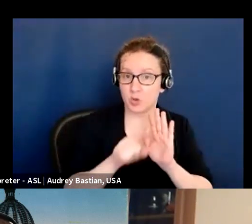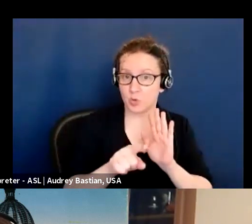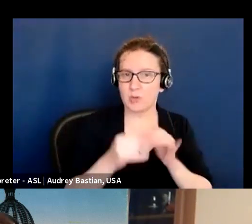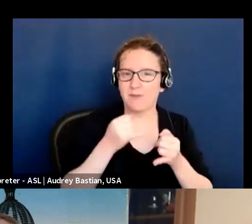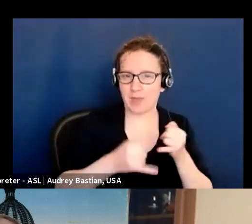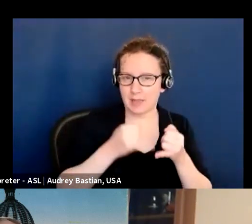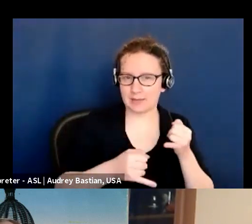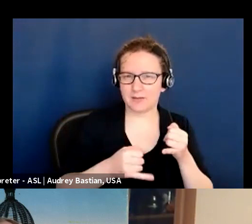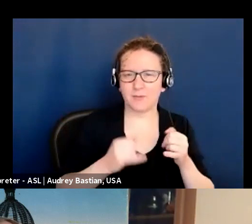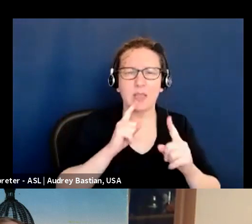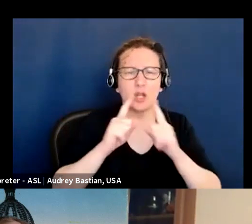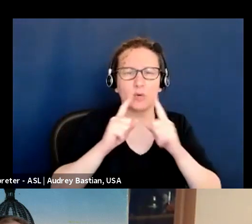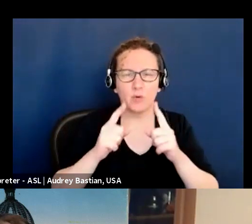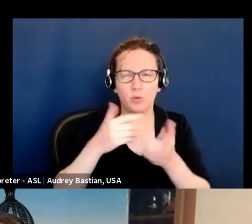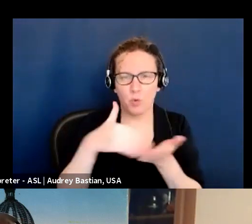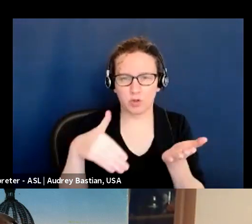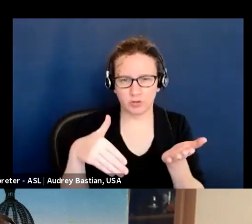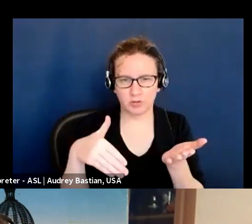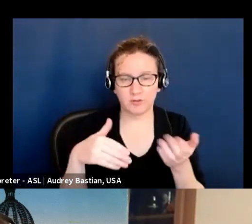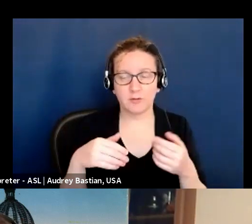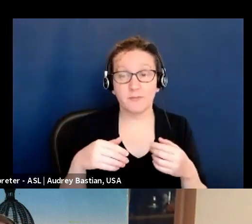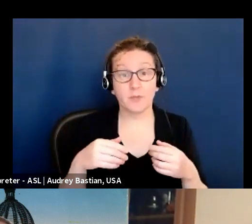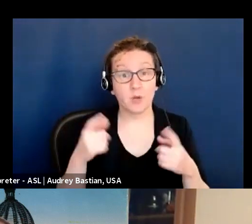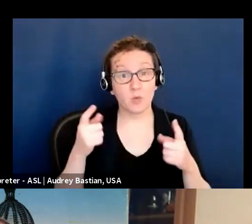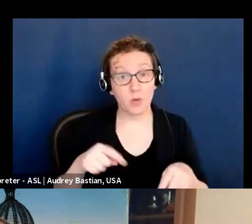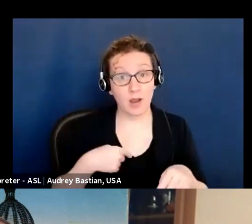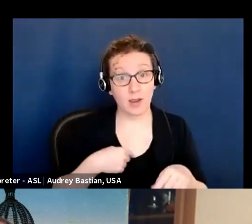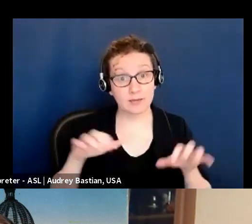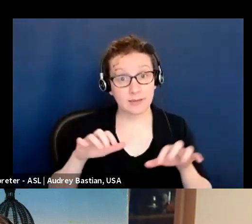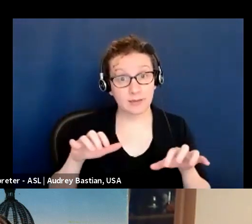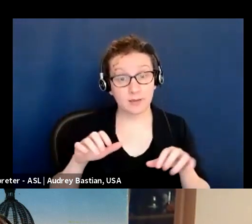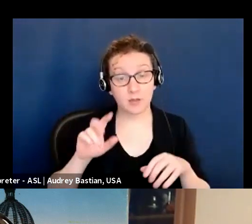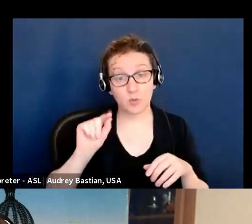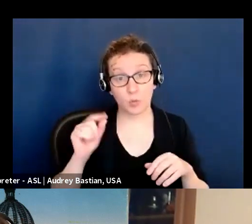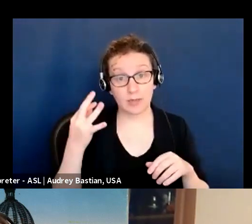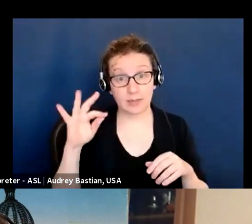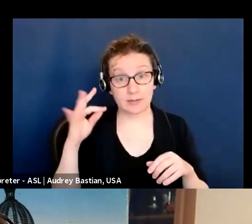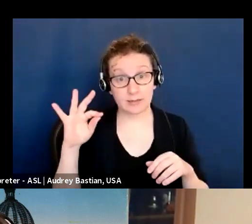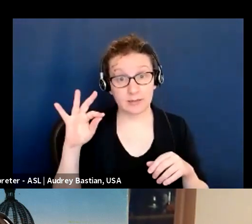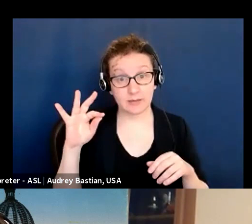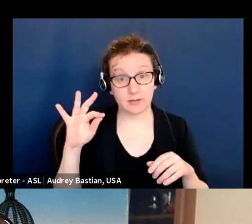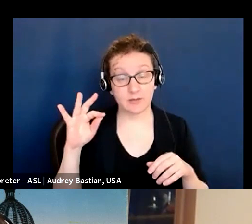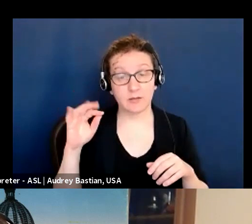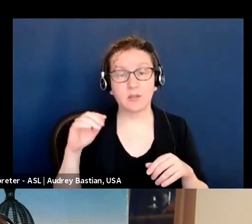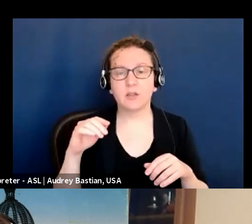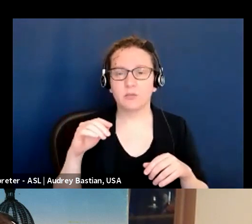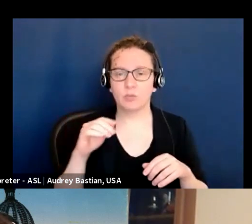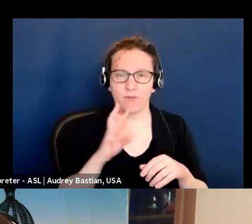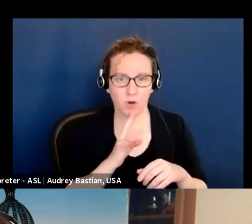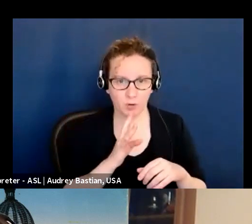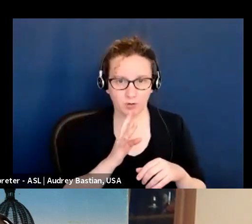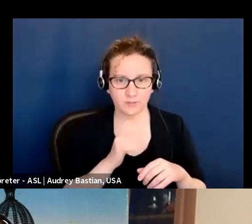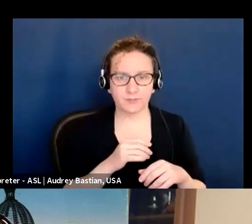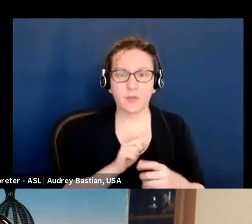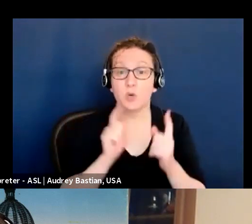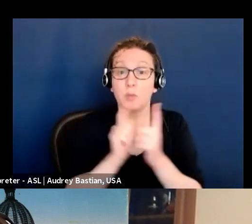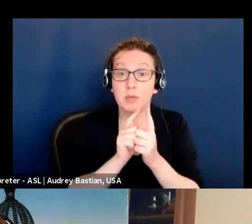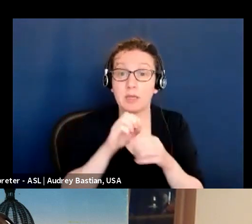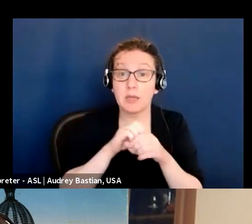portion, which when I did it in 2019, it was verbal, so you meet in person at a location,